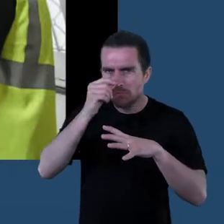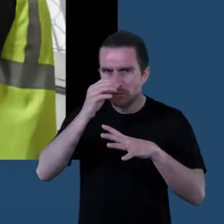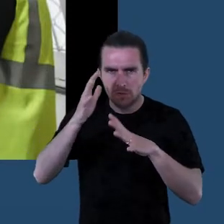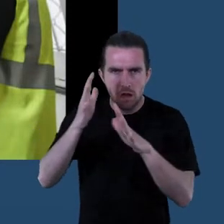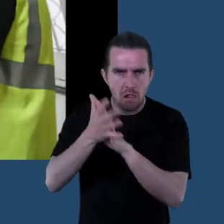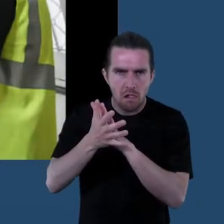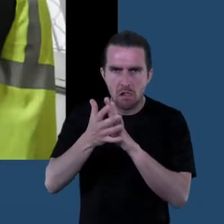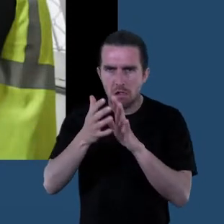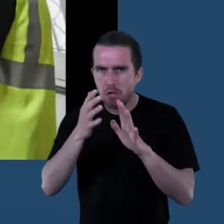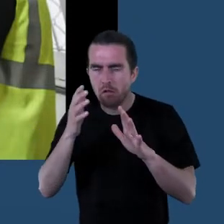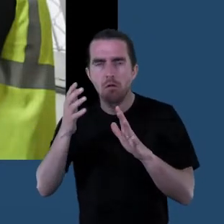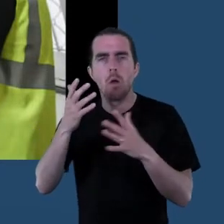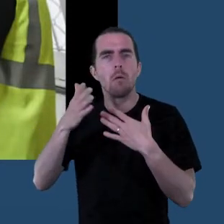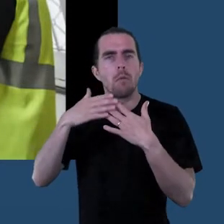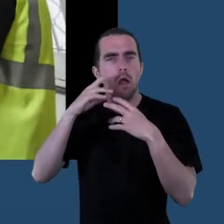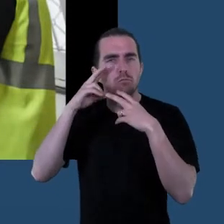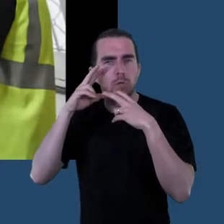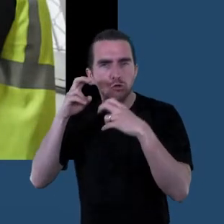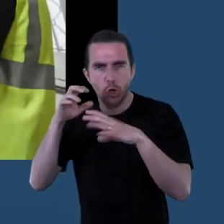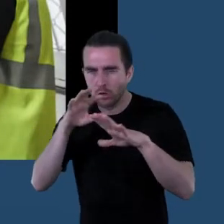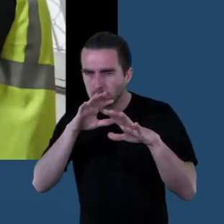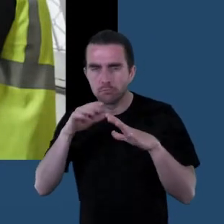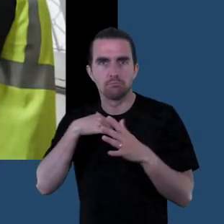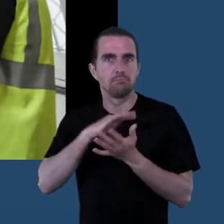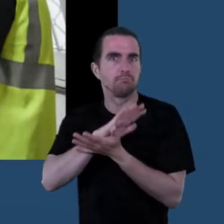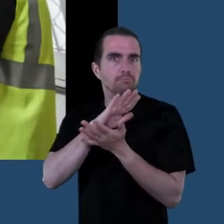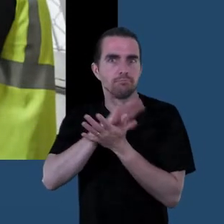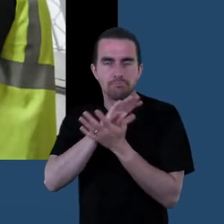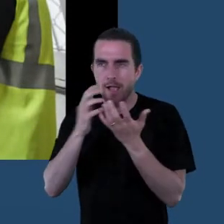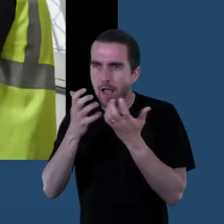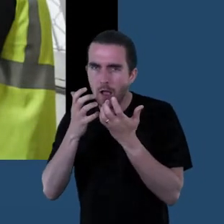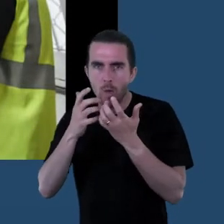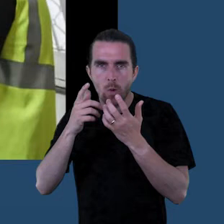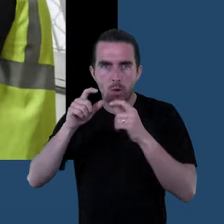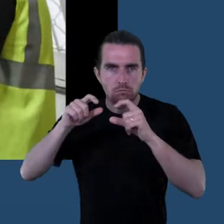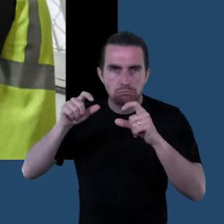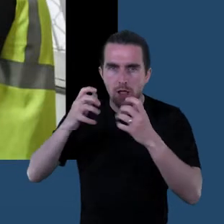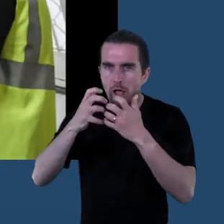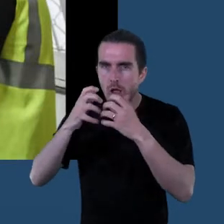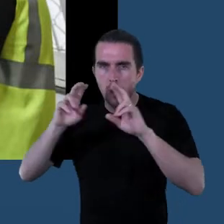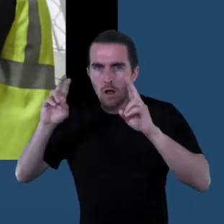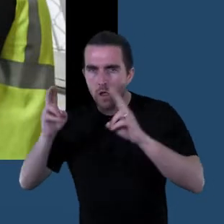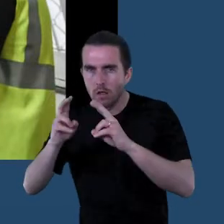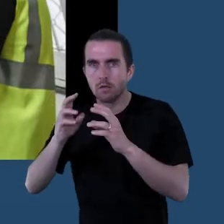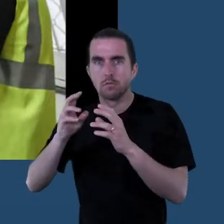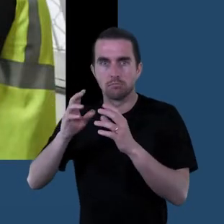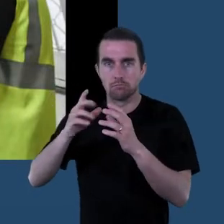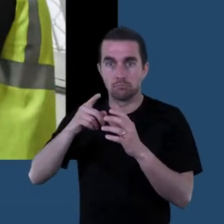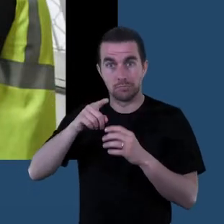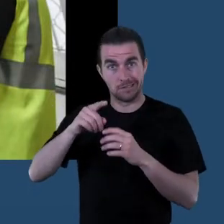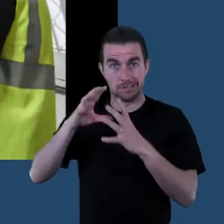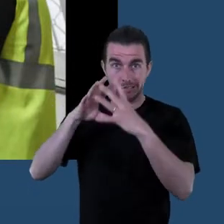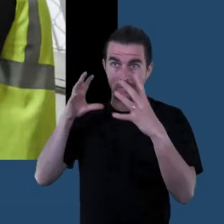So, there's some active research going on there. So, we really enjoy that, that the specimen never ends